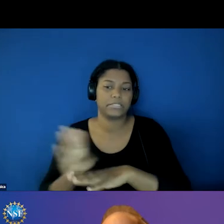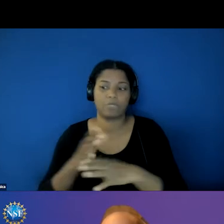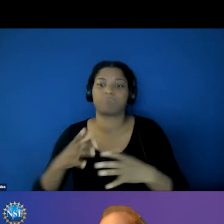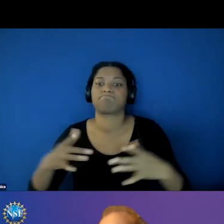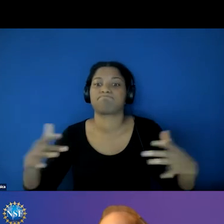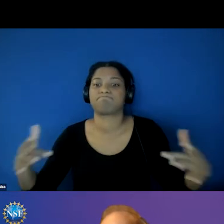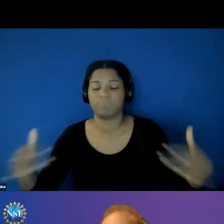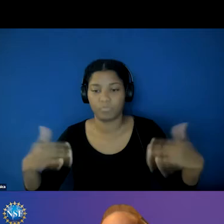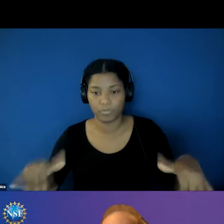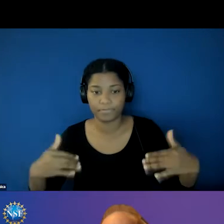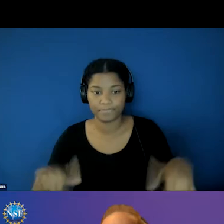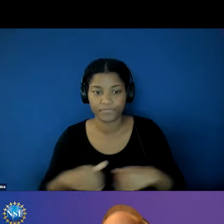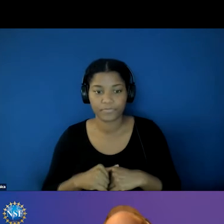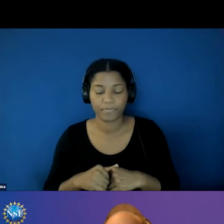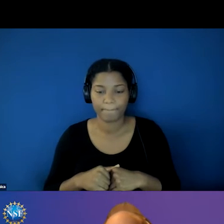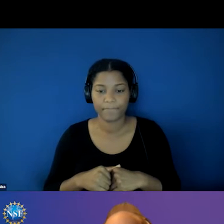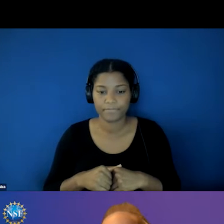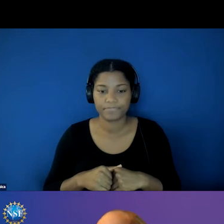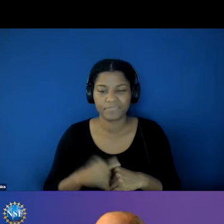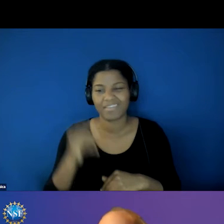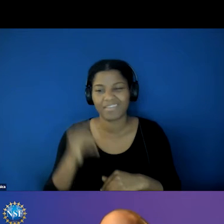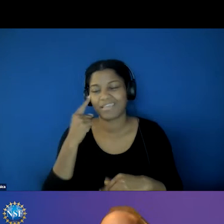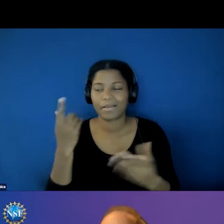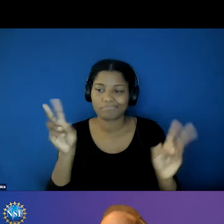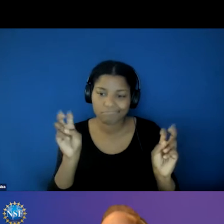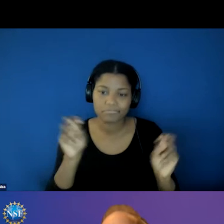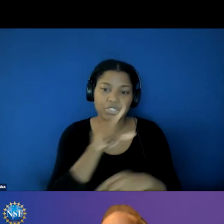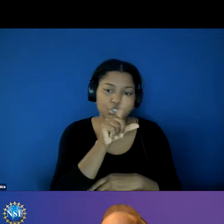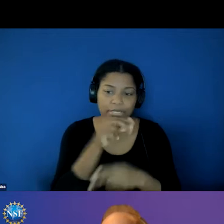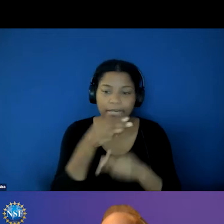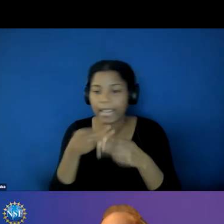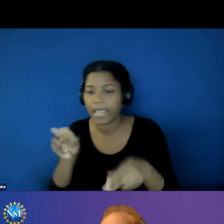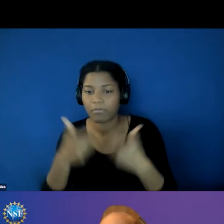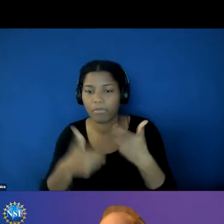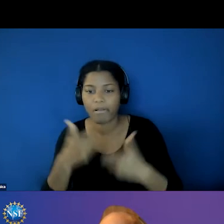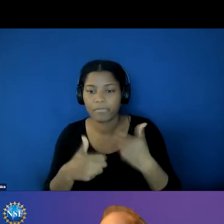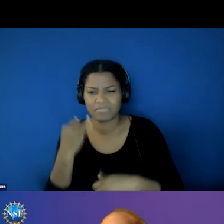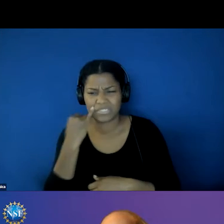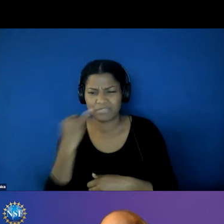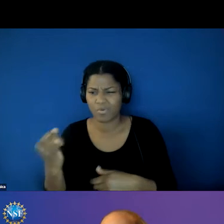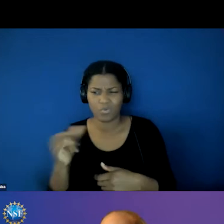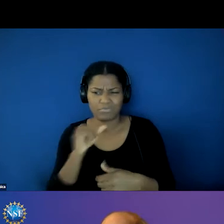There's that chicken and egg problem of, again, what happens if we don't have a strong publication record?